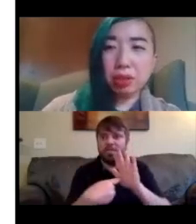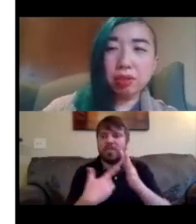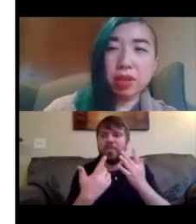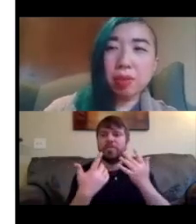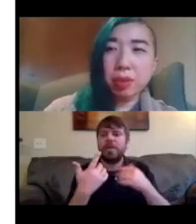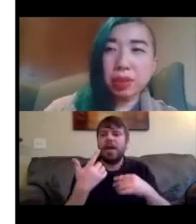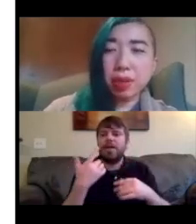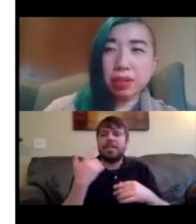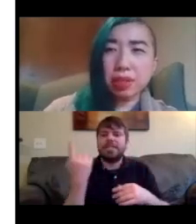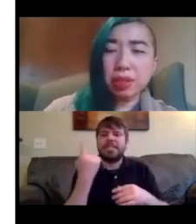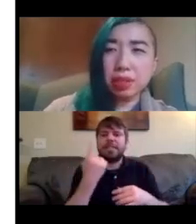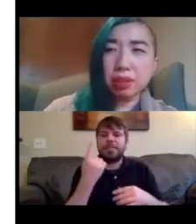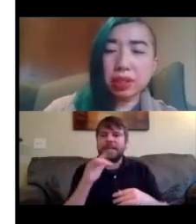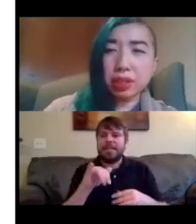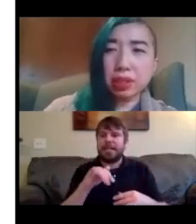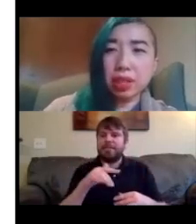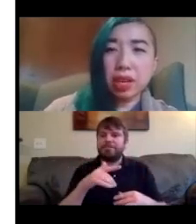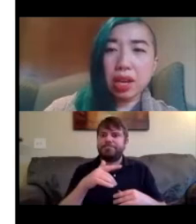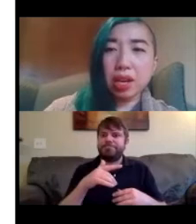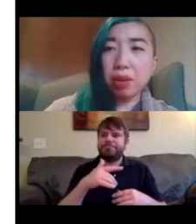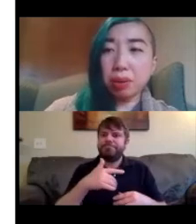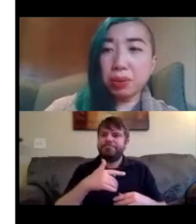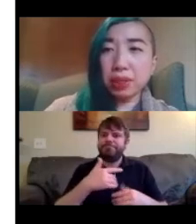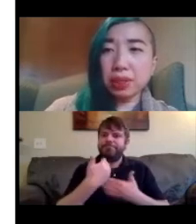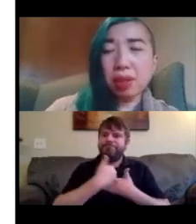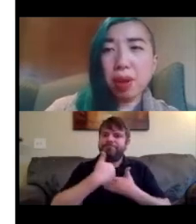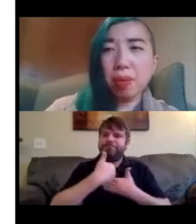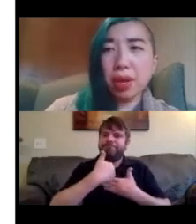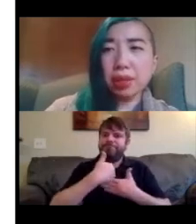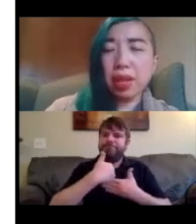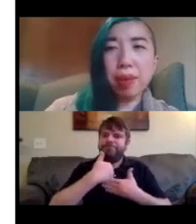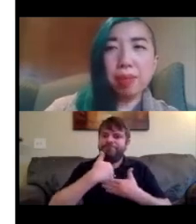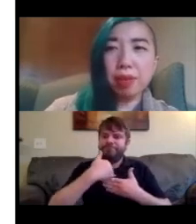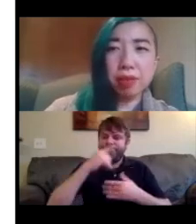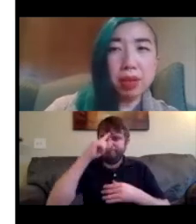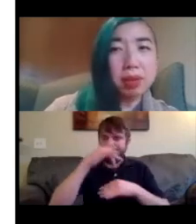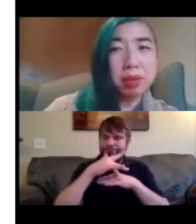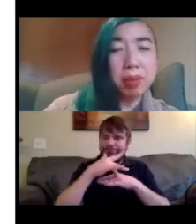if Lara Mimosa Montes uses holes, think about what that might mean for you. You might want